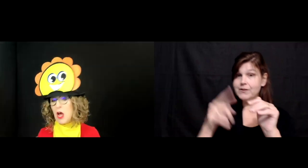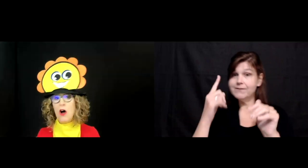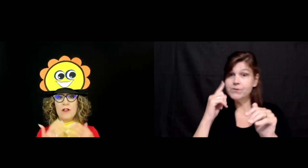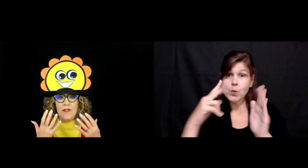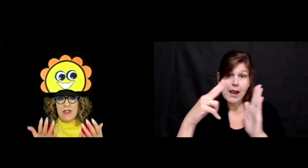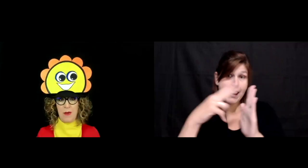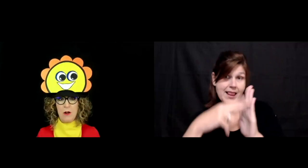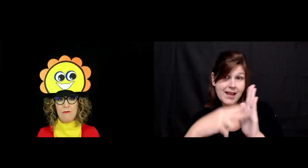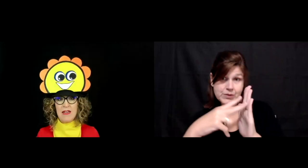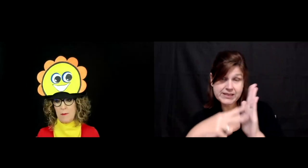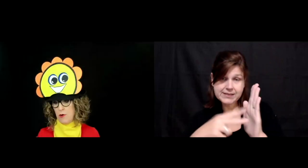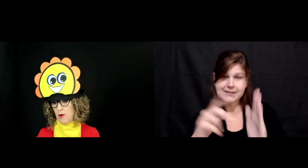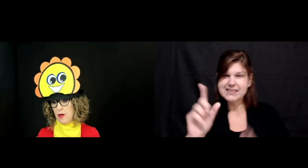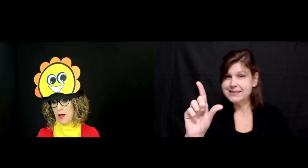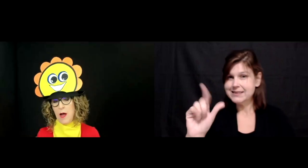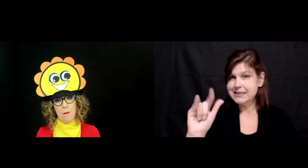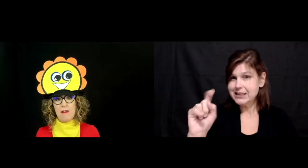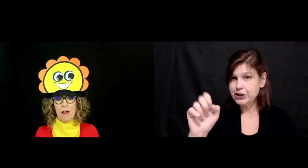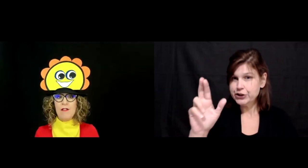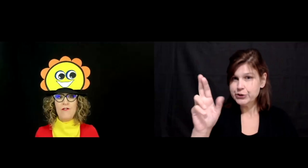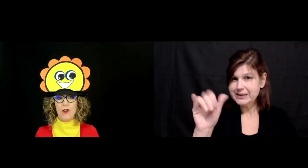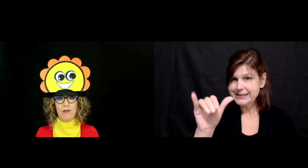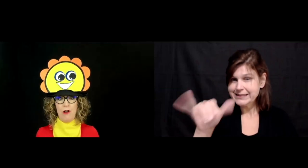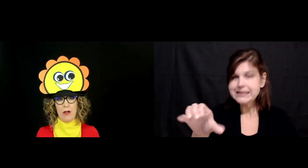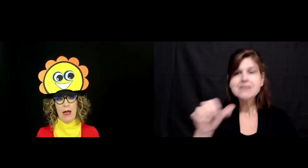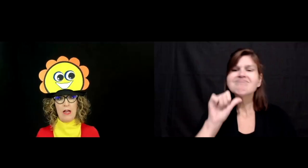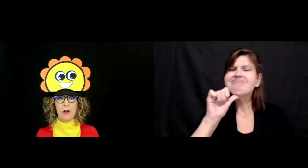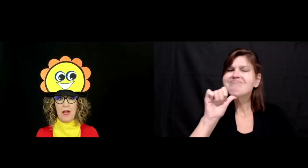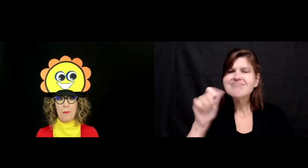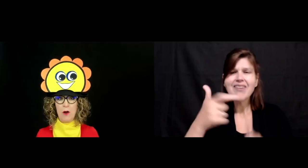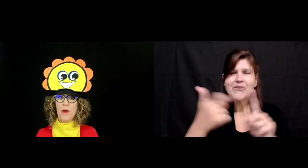beyond the typical reading book, because lots of children and young people